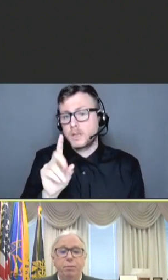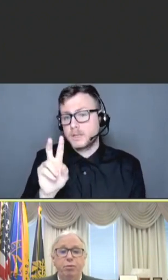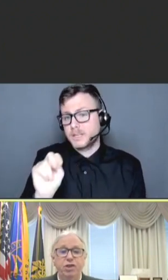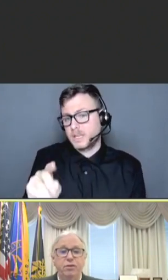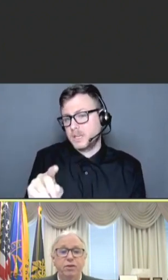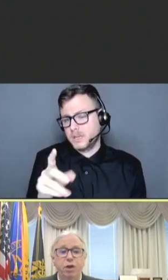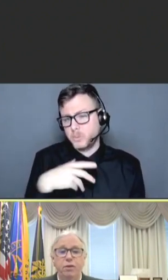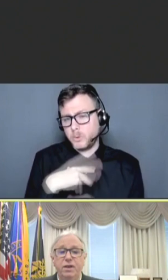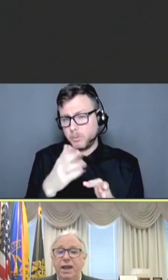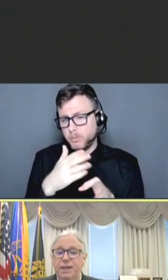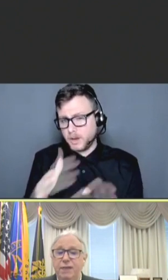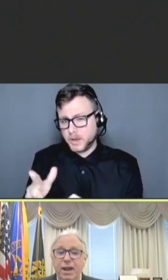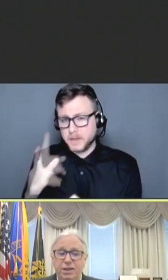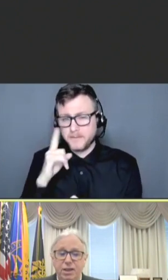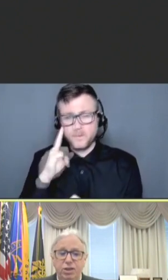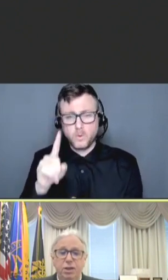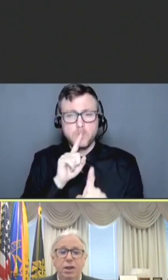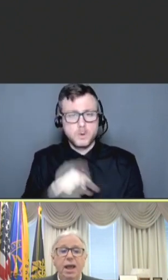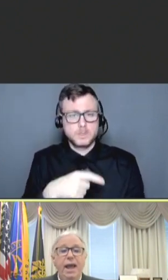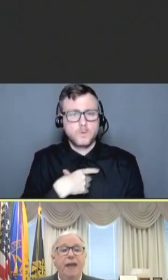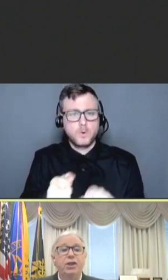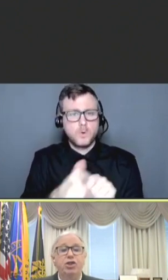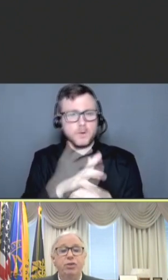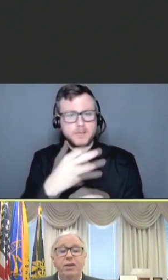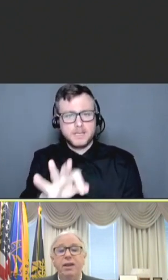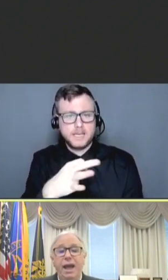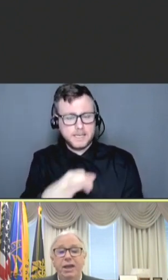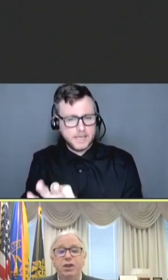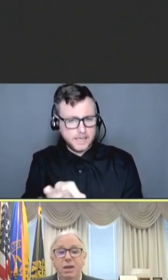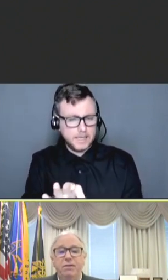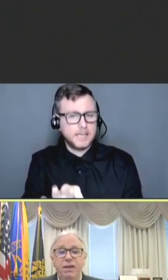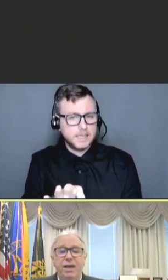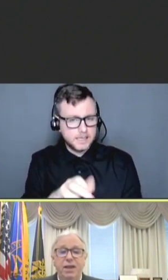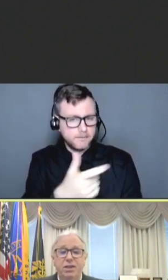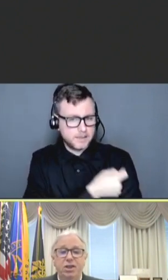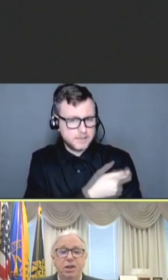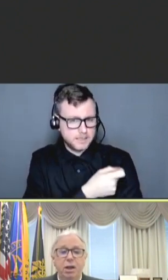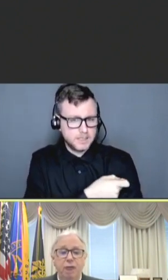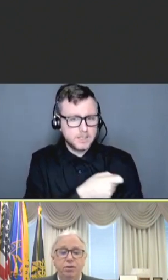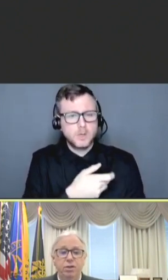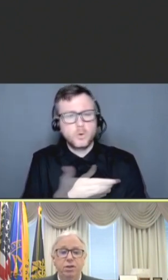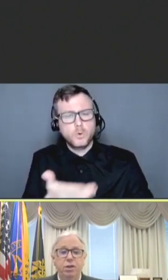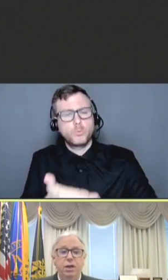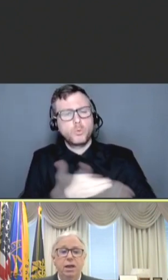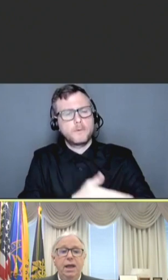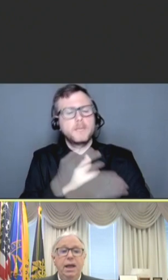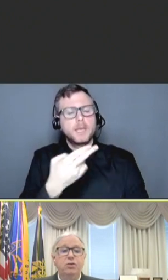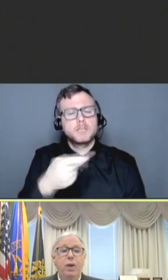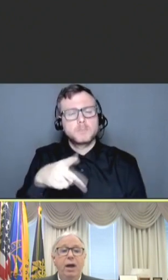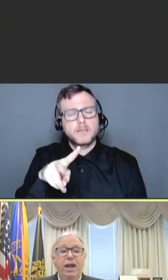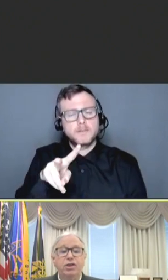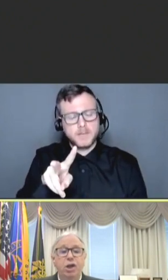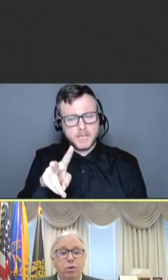in preparation for COVID-19 vaccination, and to strengthen HPV vaccination coverage, as well as